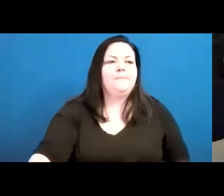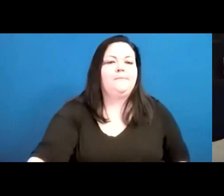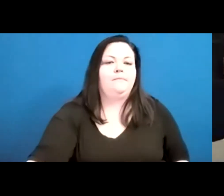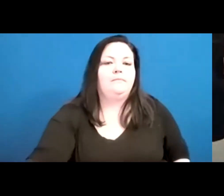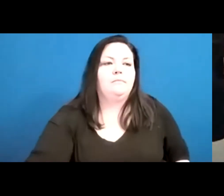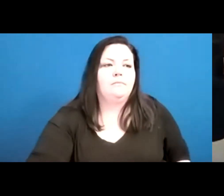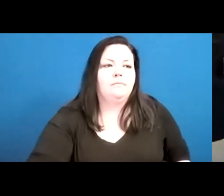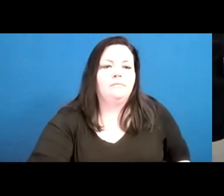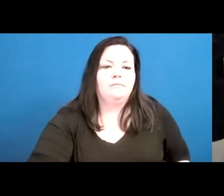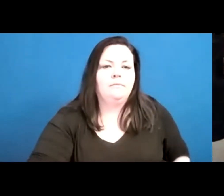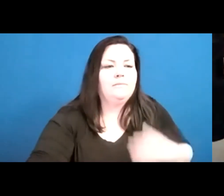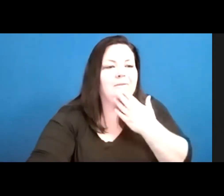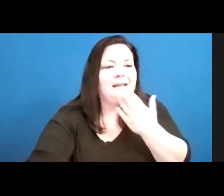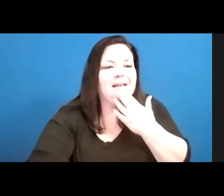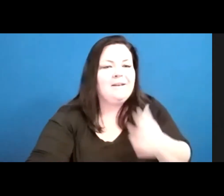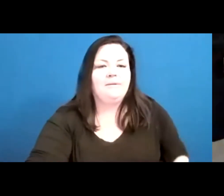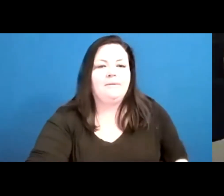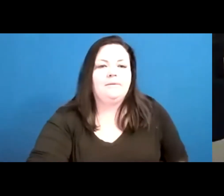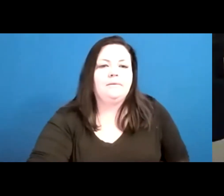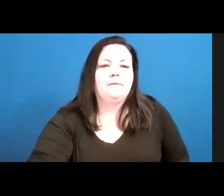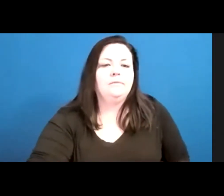Thank you, Jackie, I really love it when people